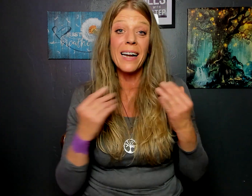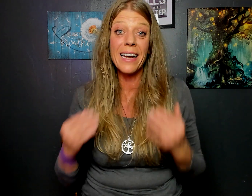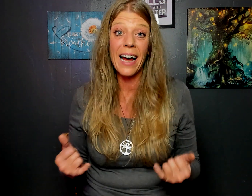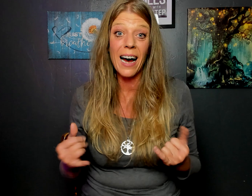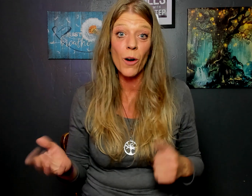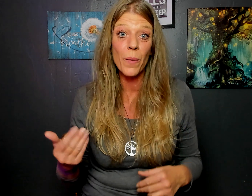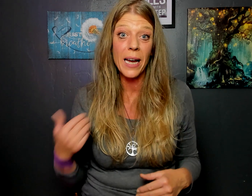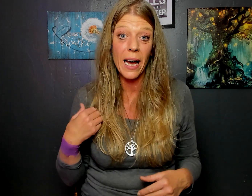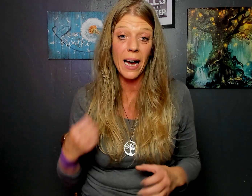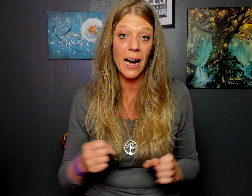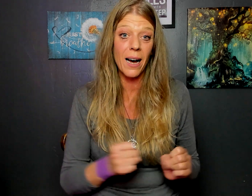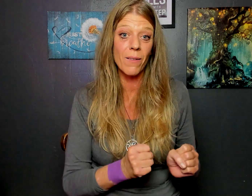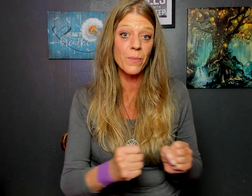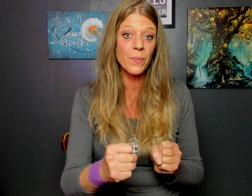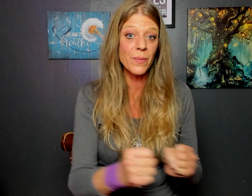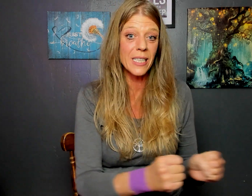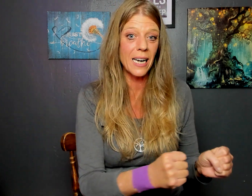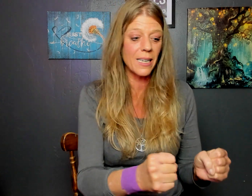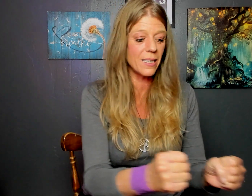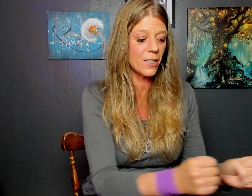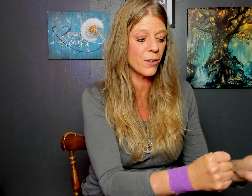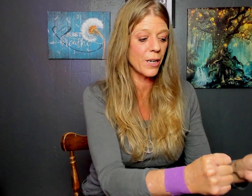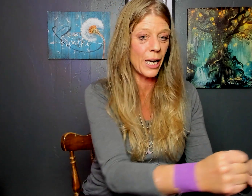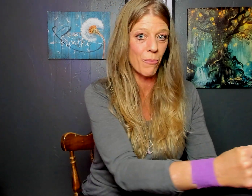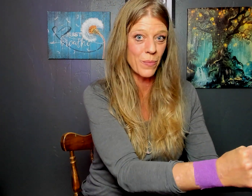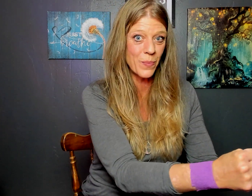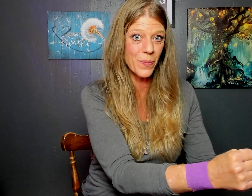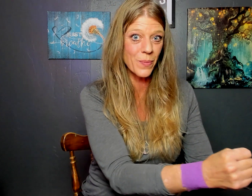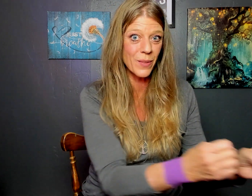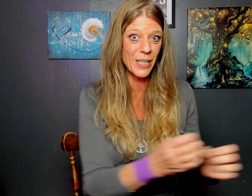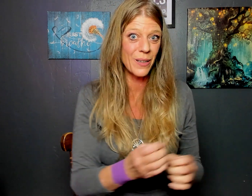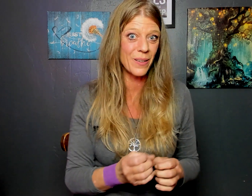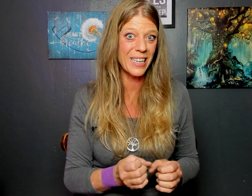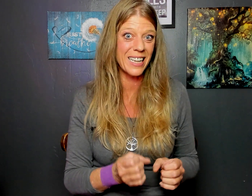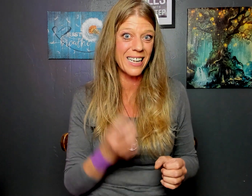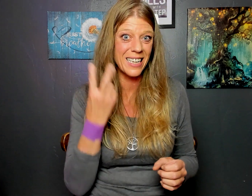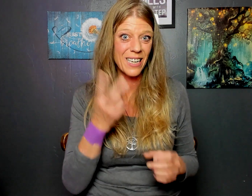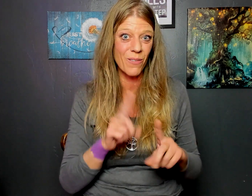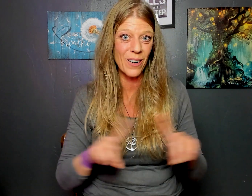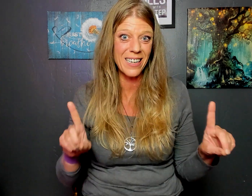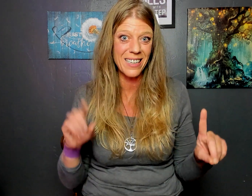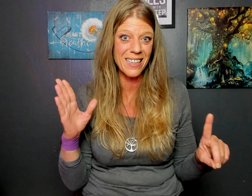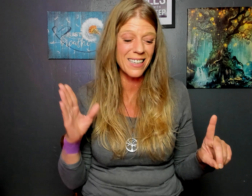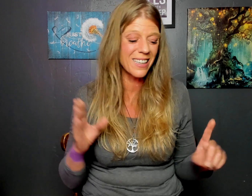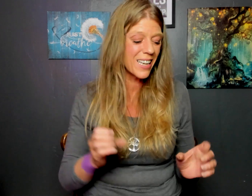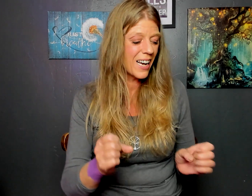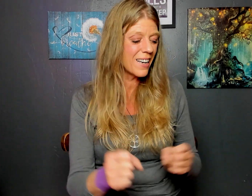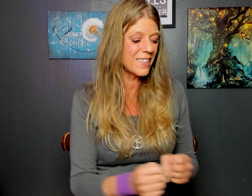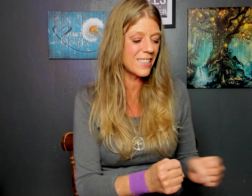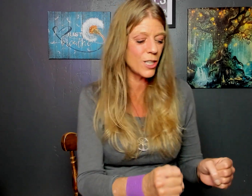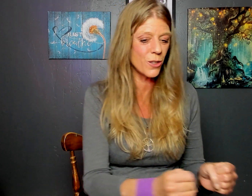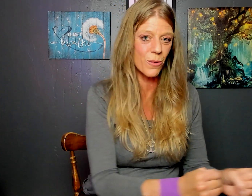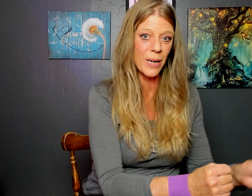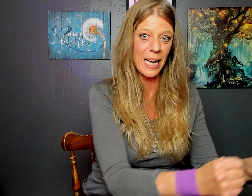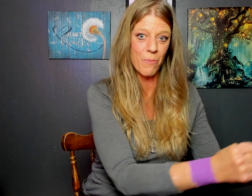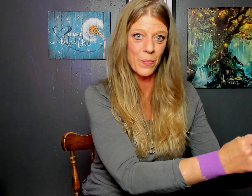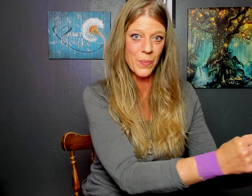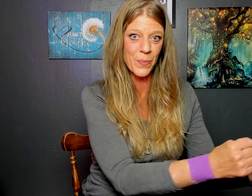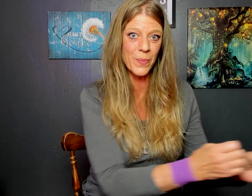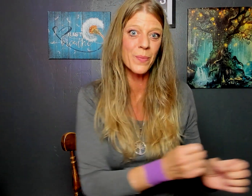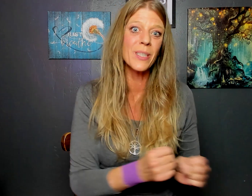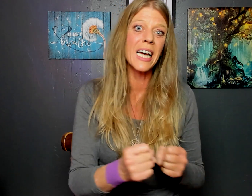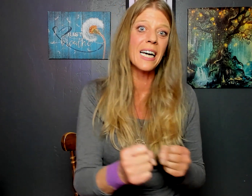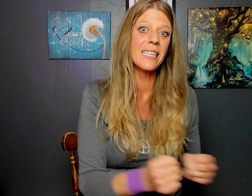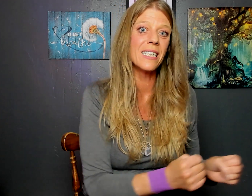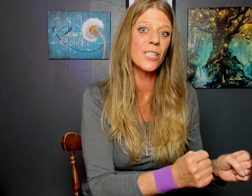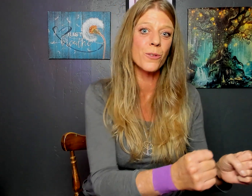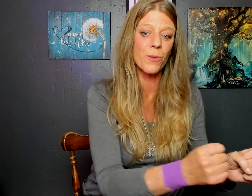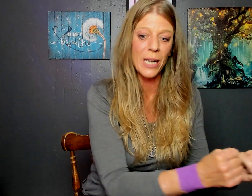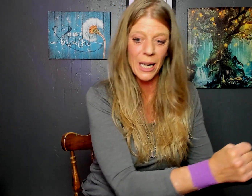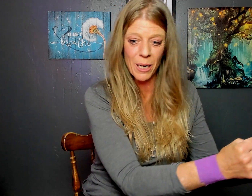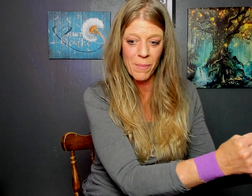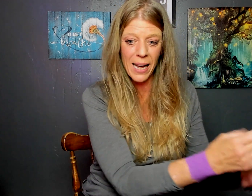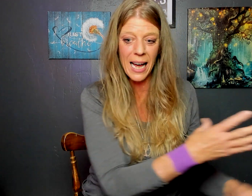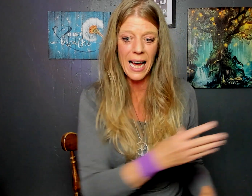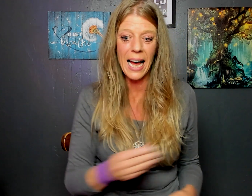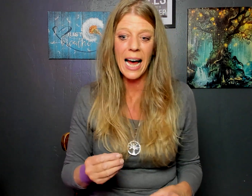Now we have a STREAM. See the difference? STREAM. STREAM.